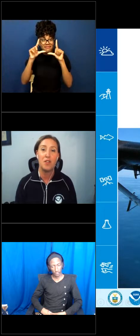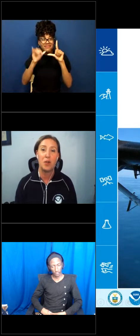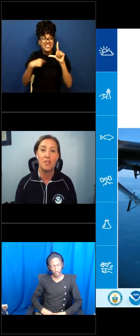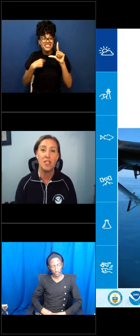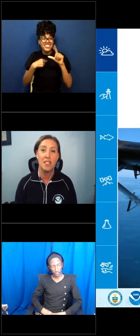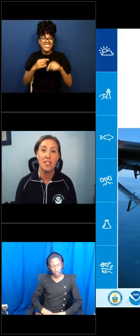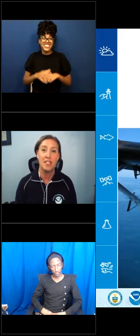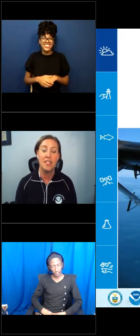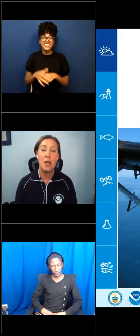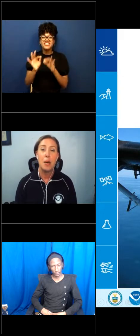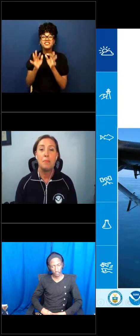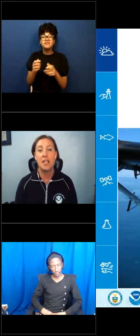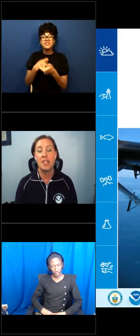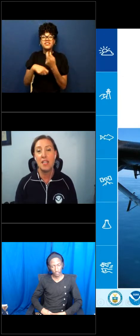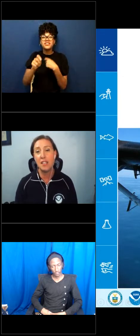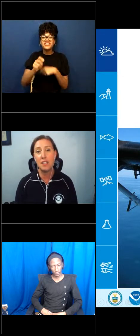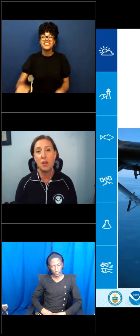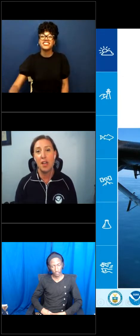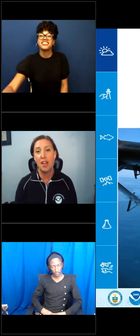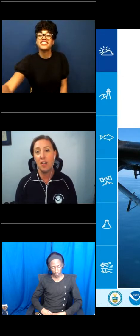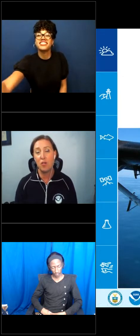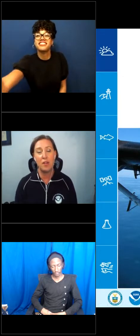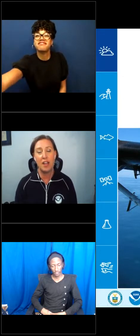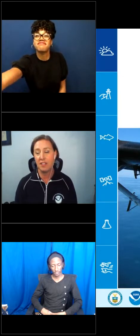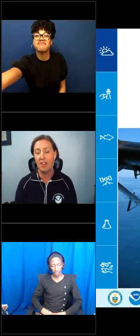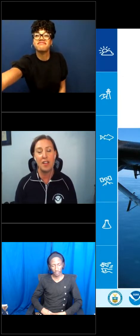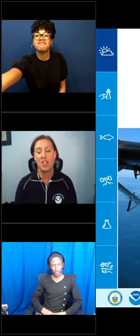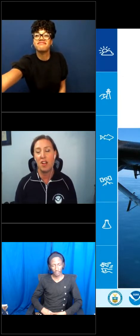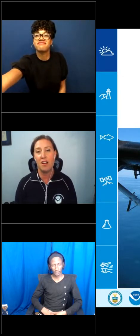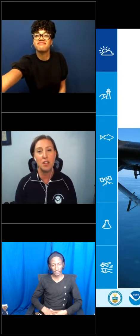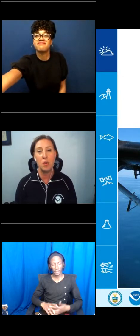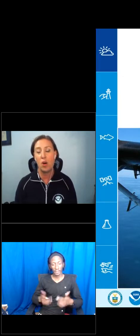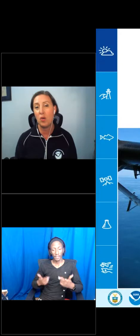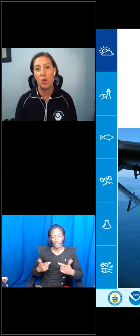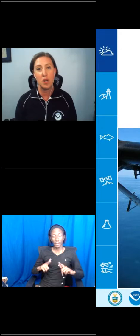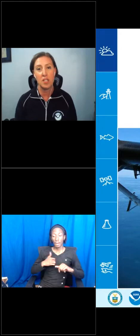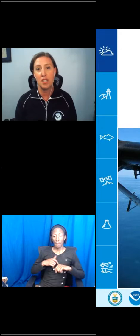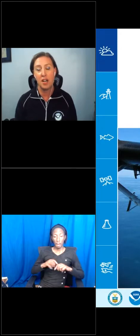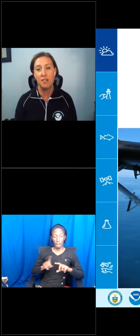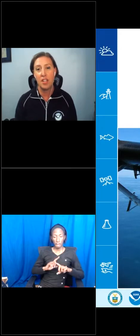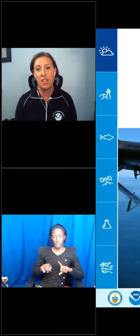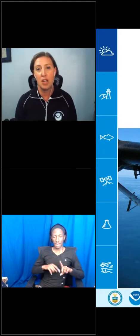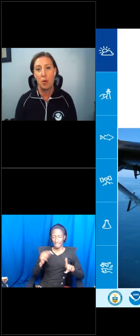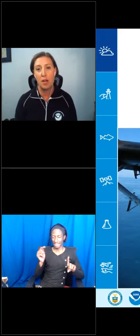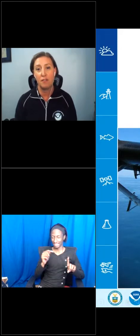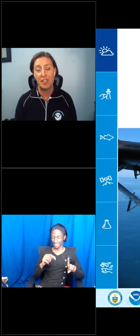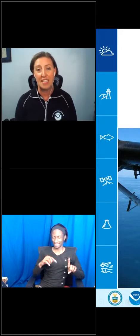when that photograph was taken. But these aircraft are the workhorse of the NOAA fleet.